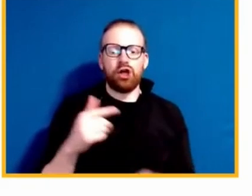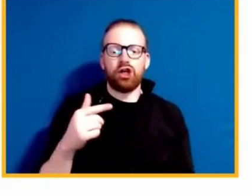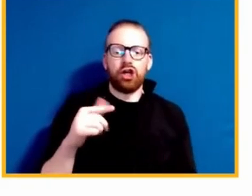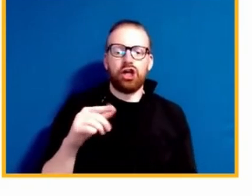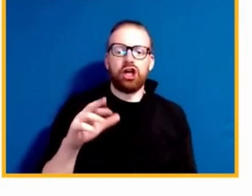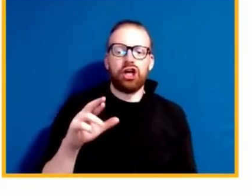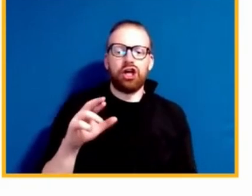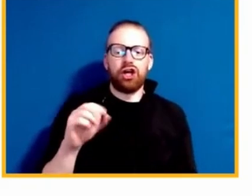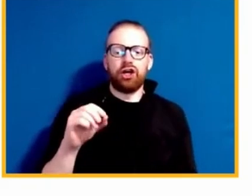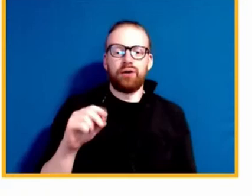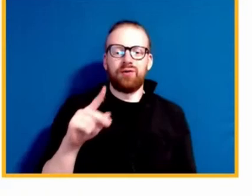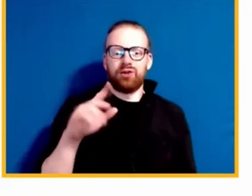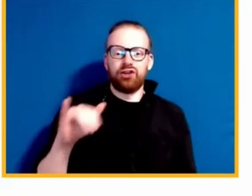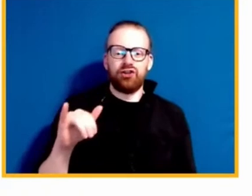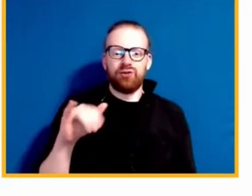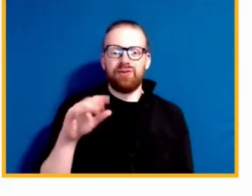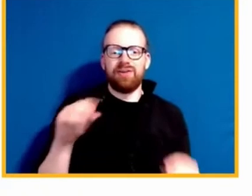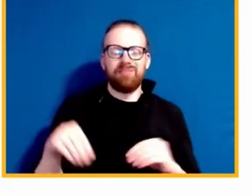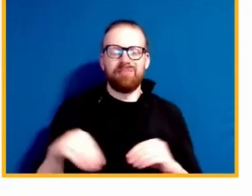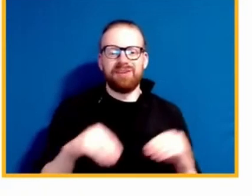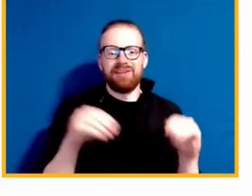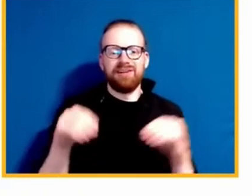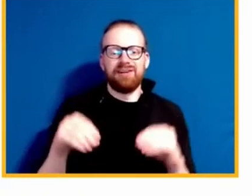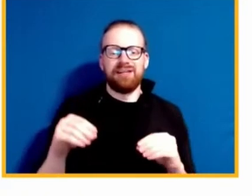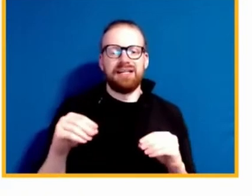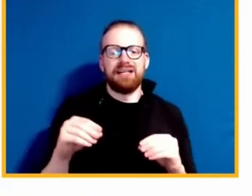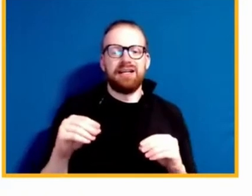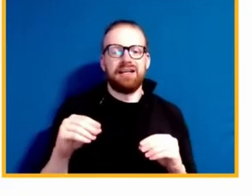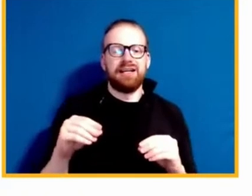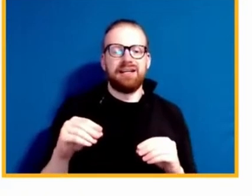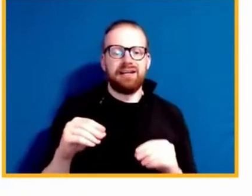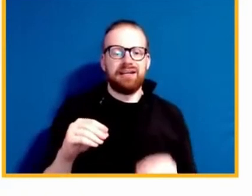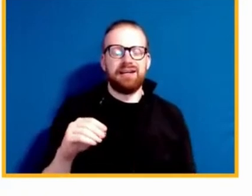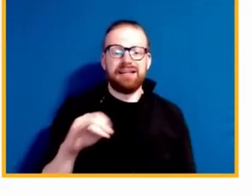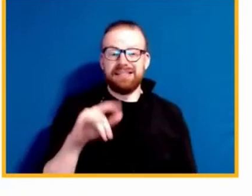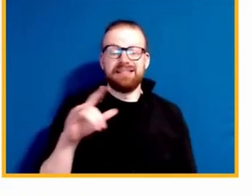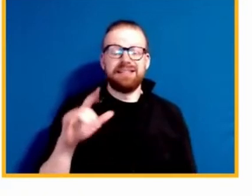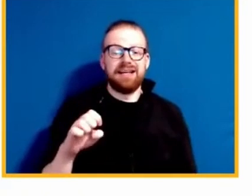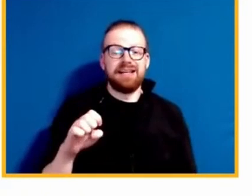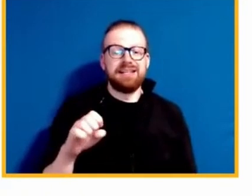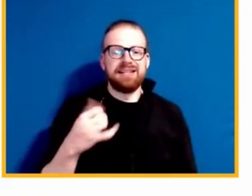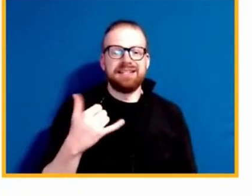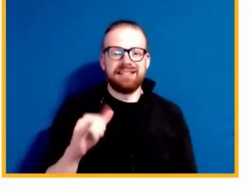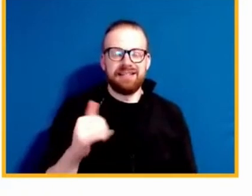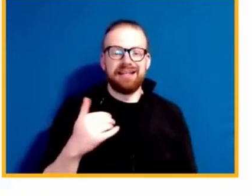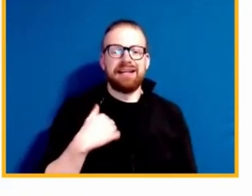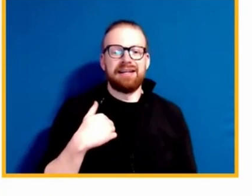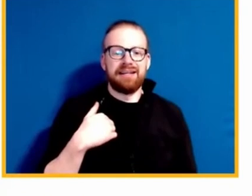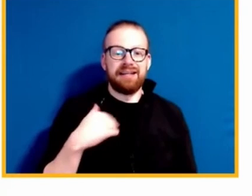movements and just kind of groove centric style and yet it had dynamics,